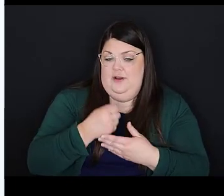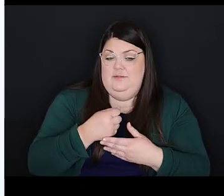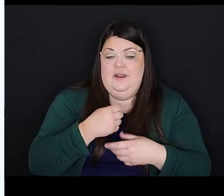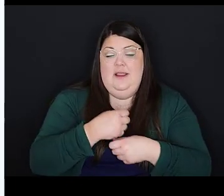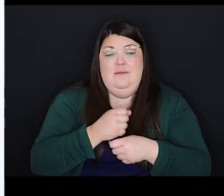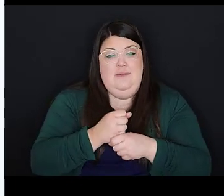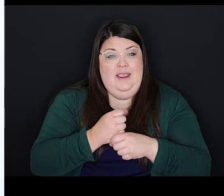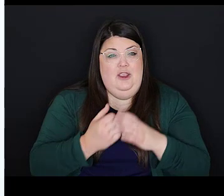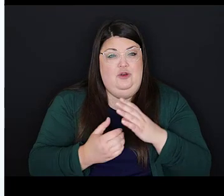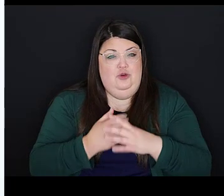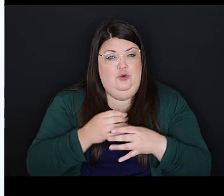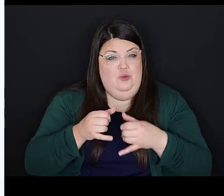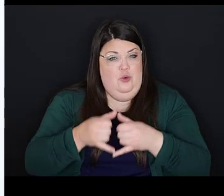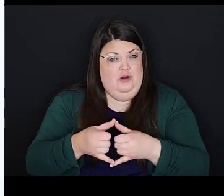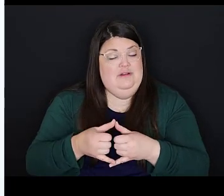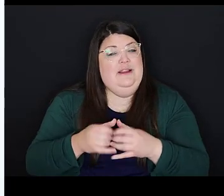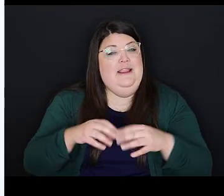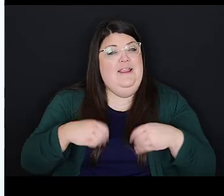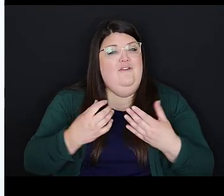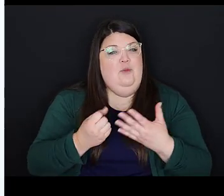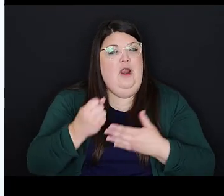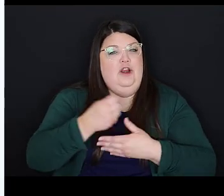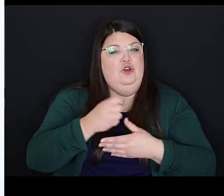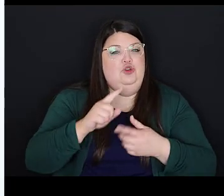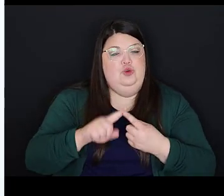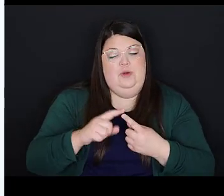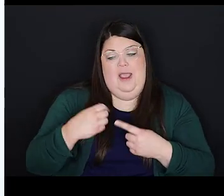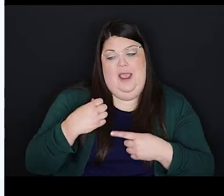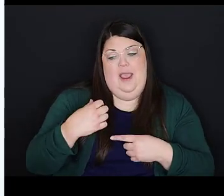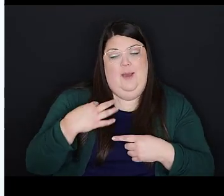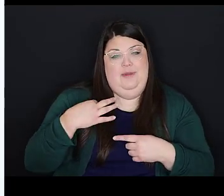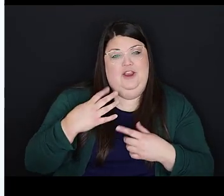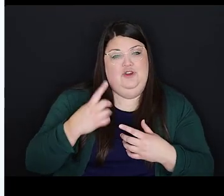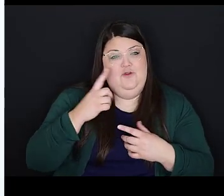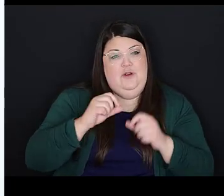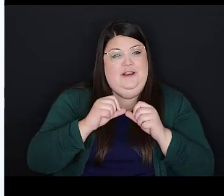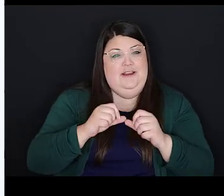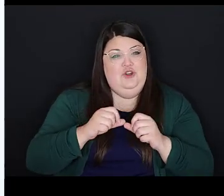RSA gives priority to applications for the continuation of programs that